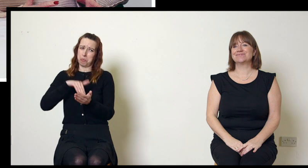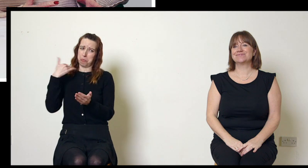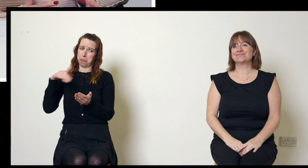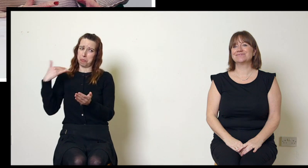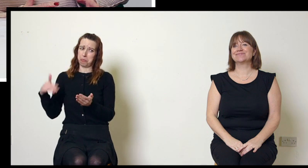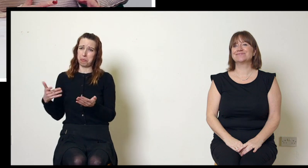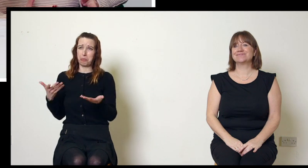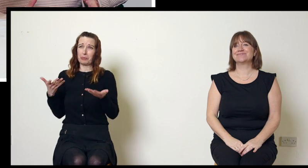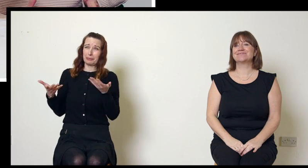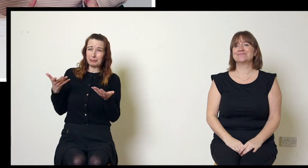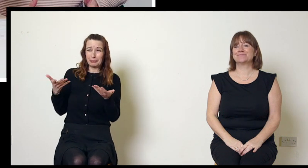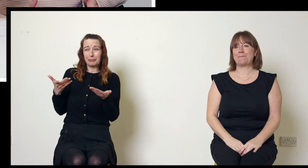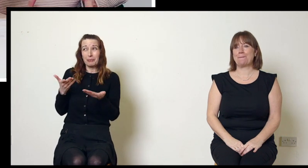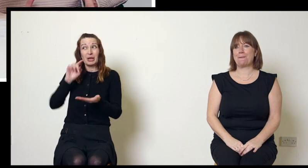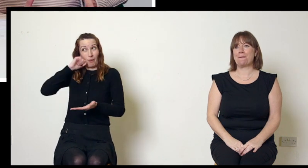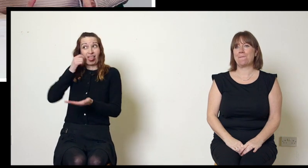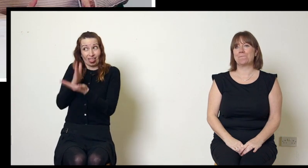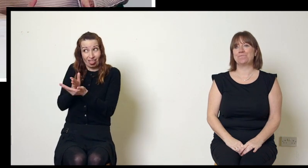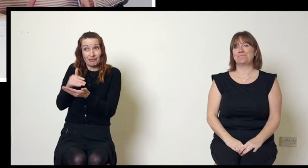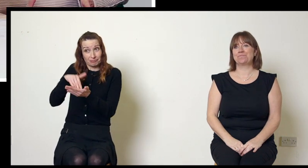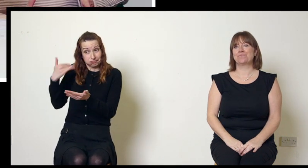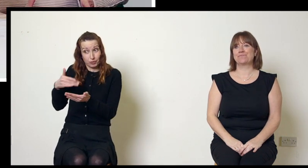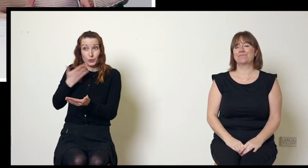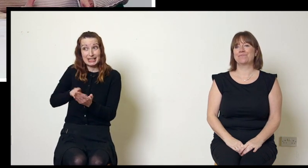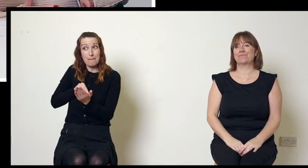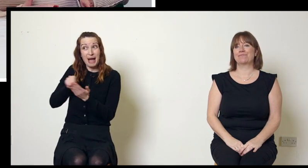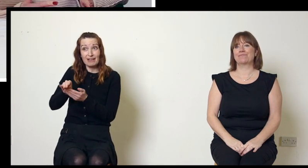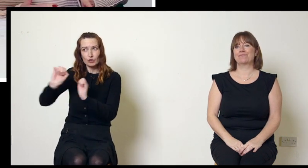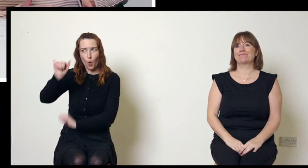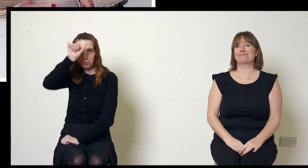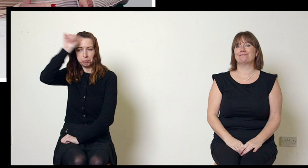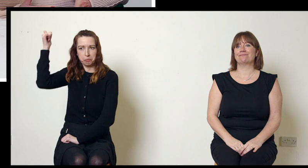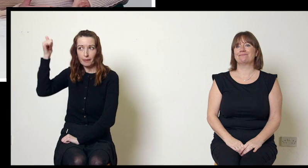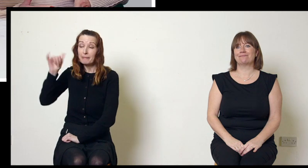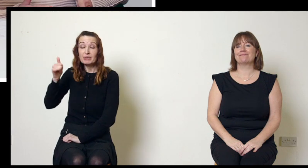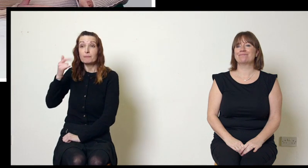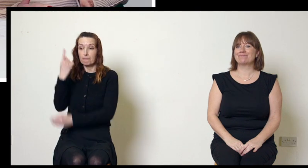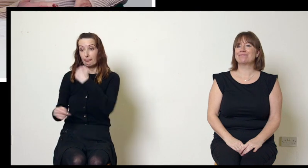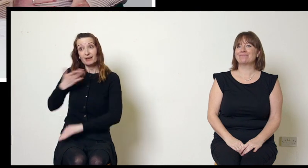of course it will. You need to pay for your expertise, but you might only need one or two days a month. It doesn't.